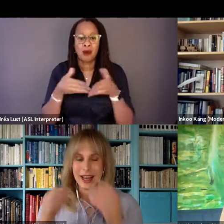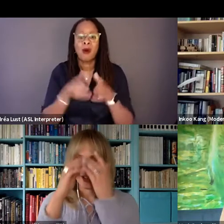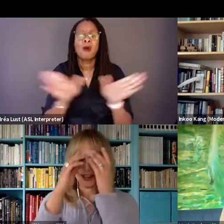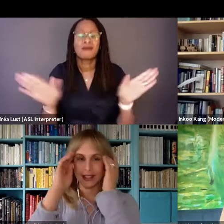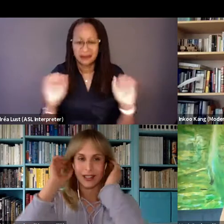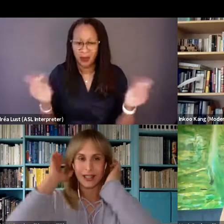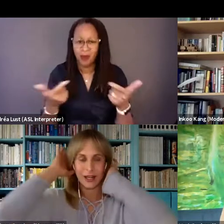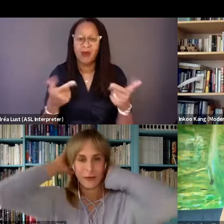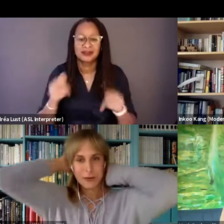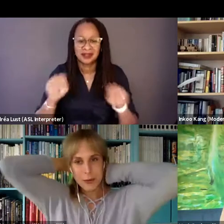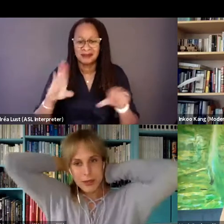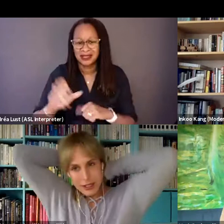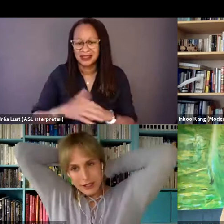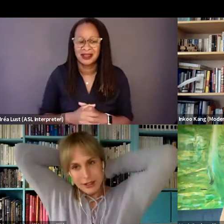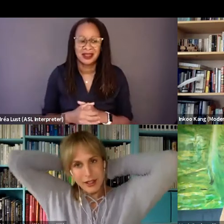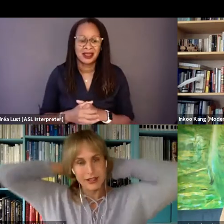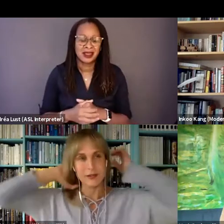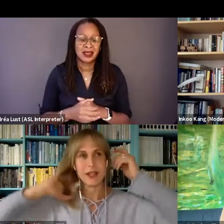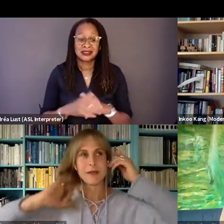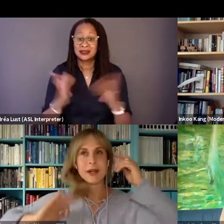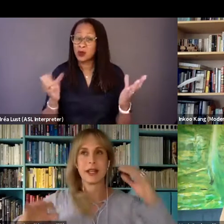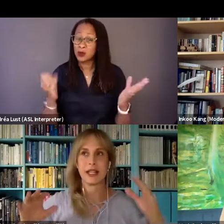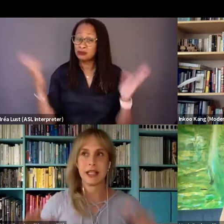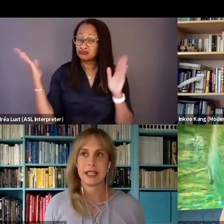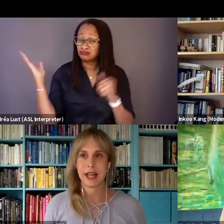And presenting these kinds of very clean,